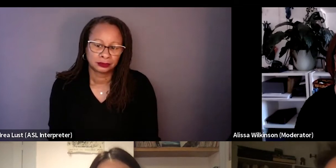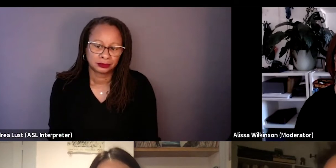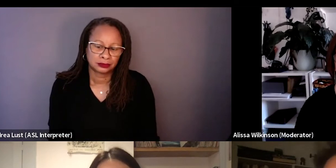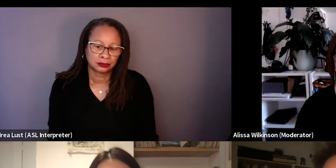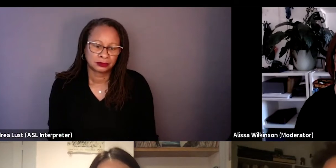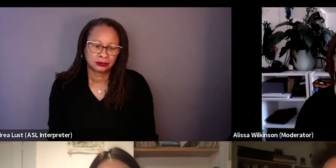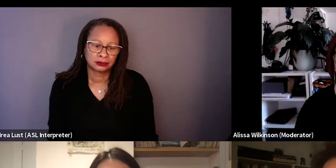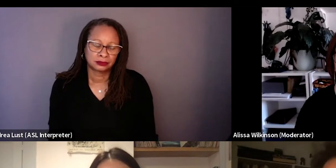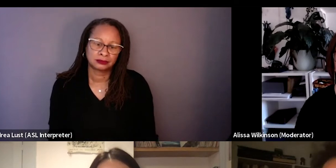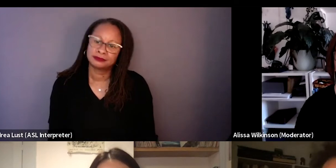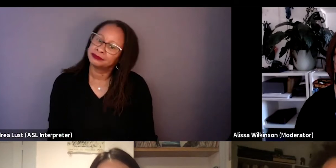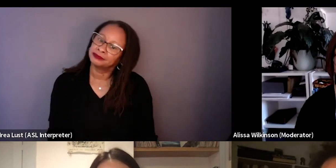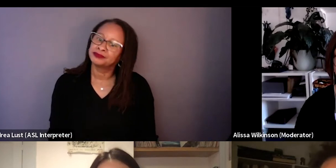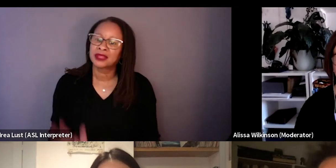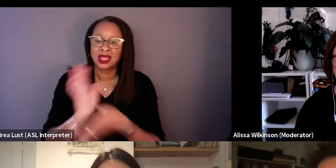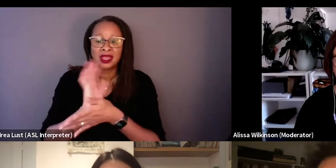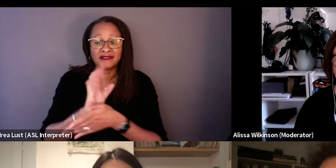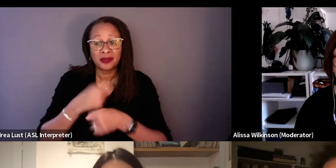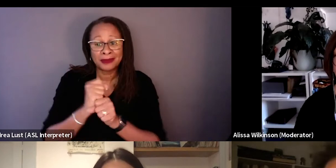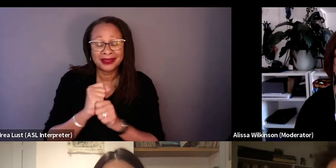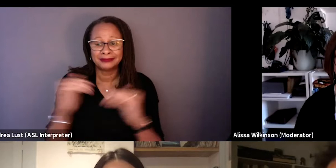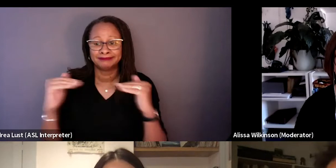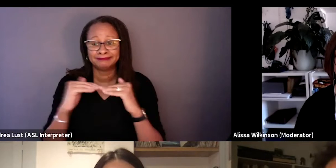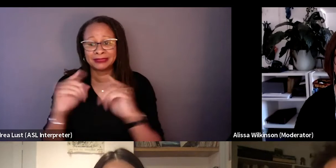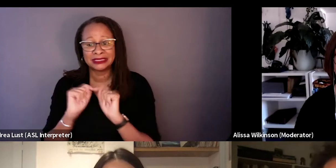Filmmaking is teamwork through and through. And I think